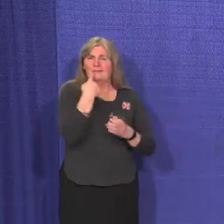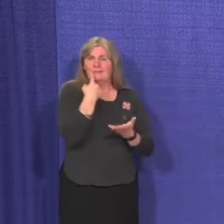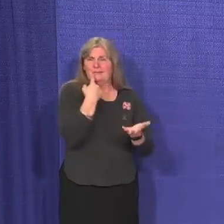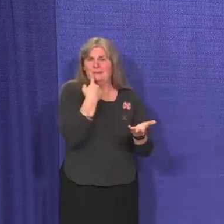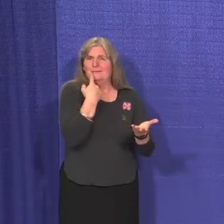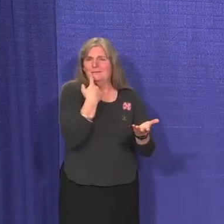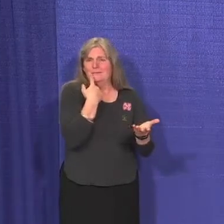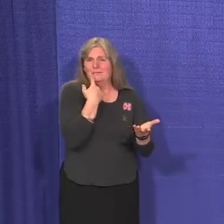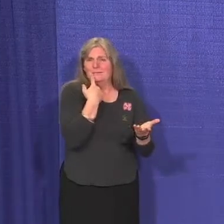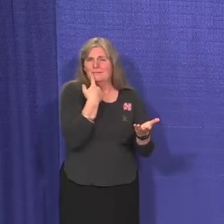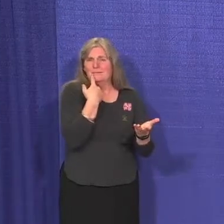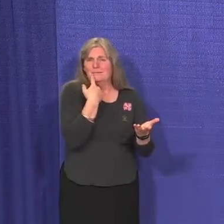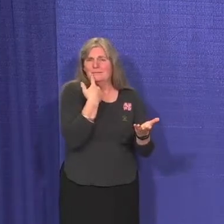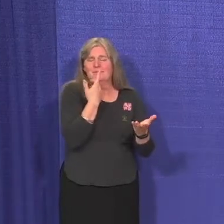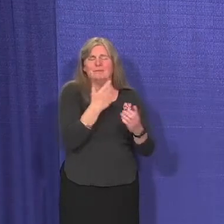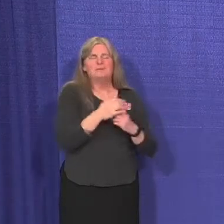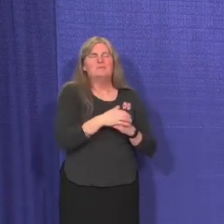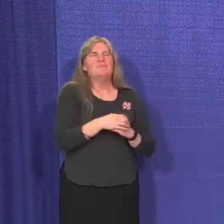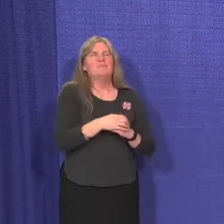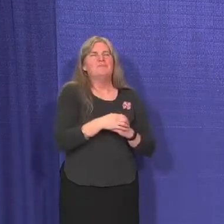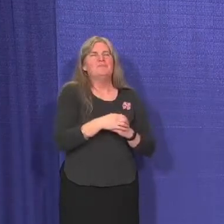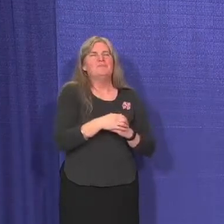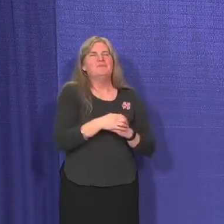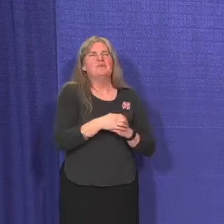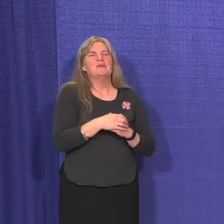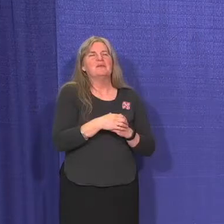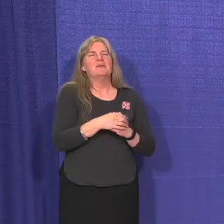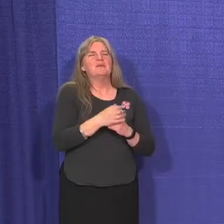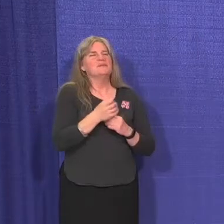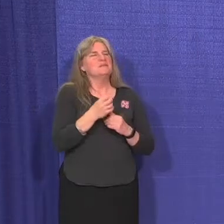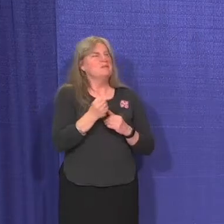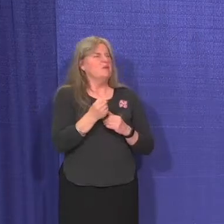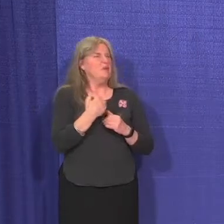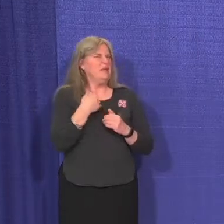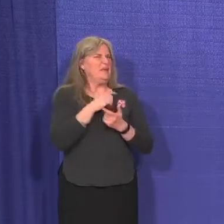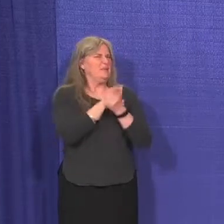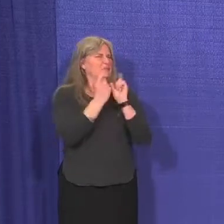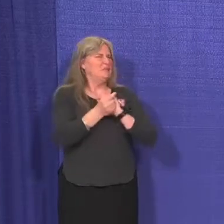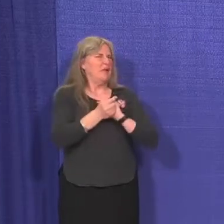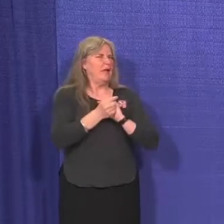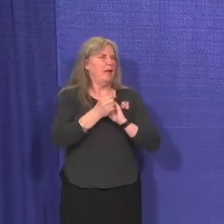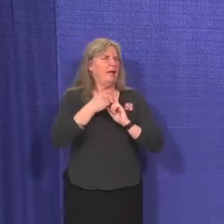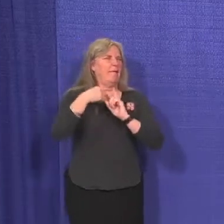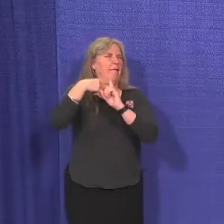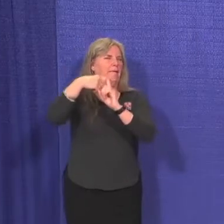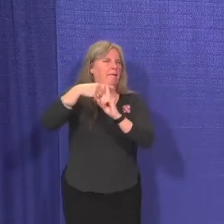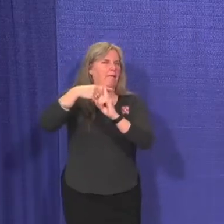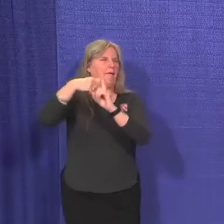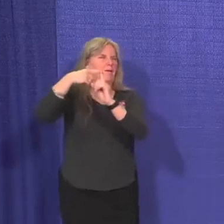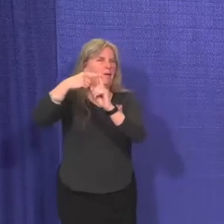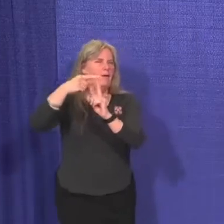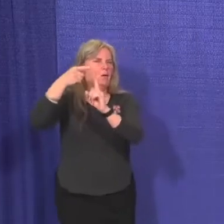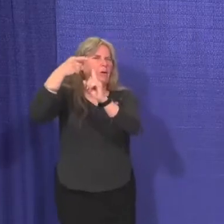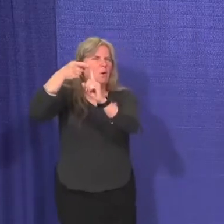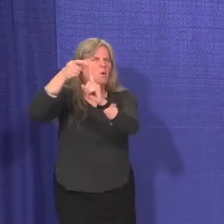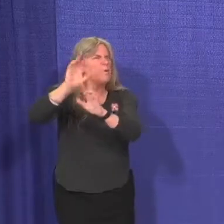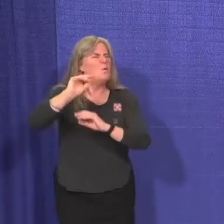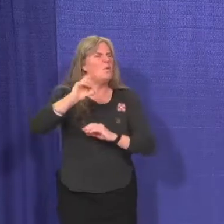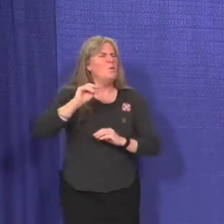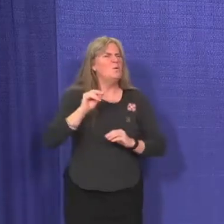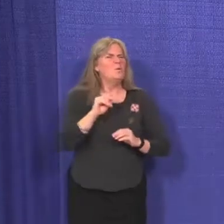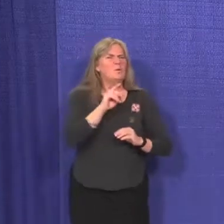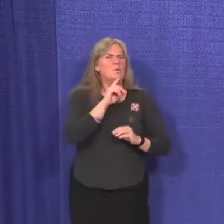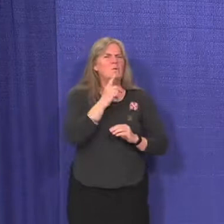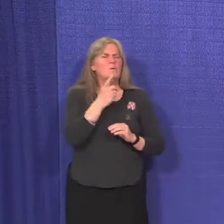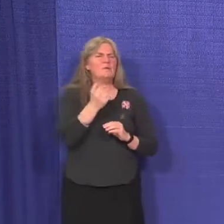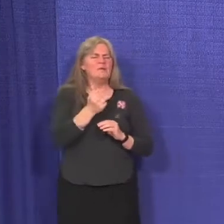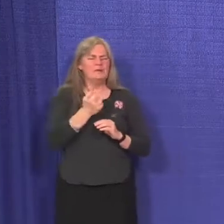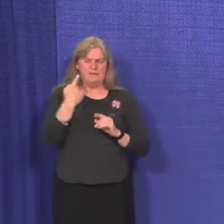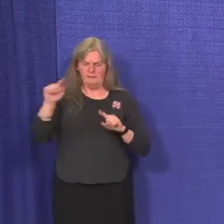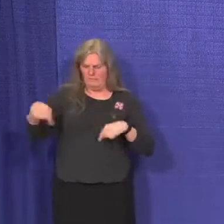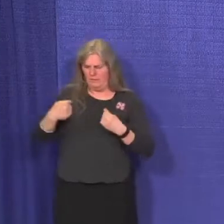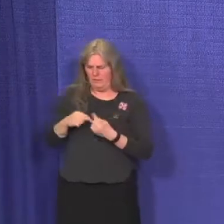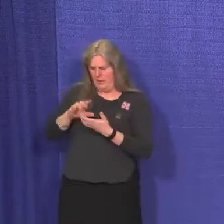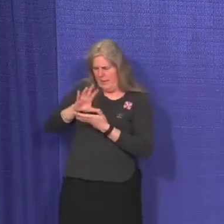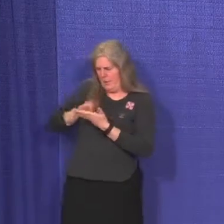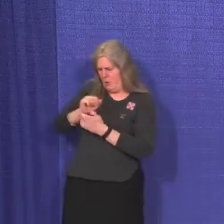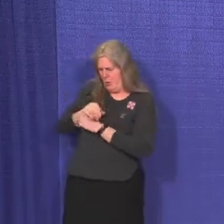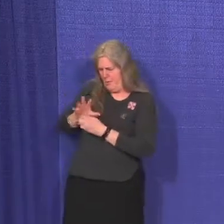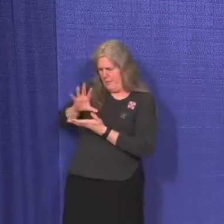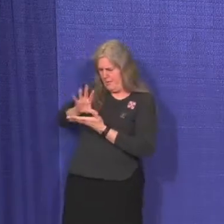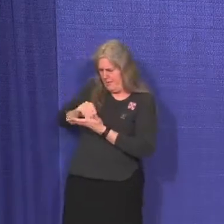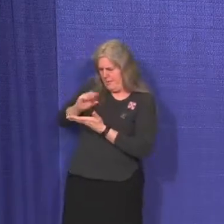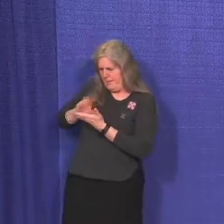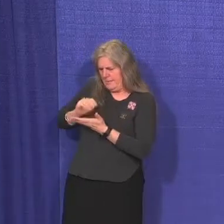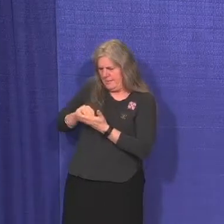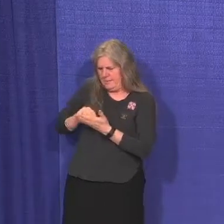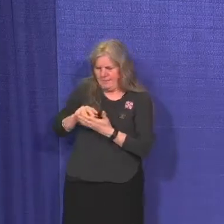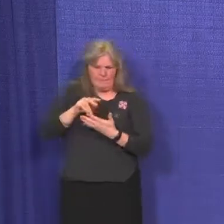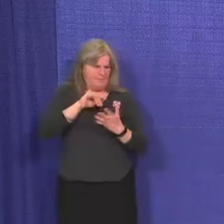adults.